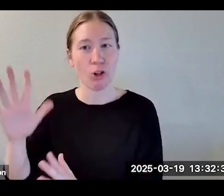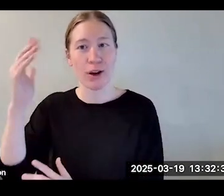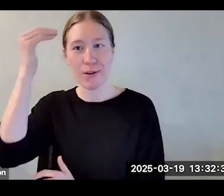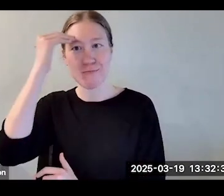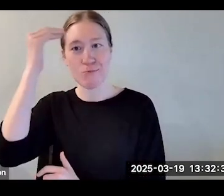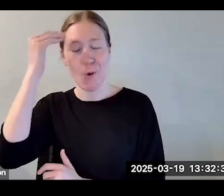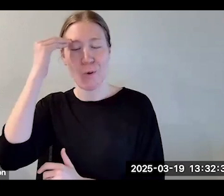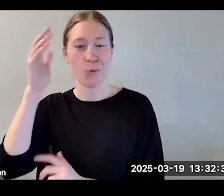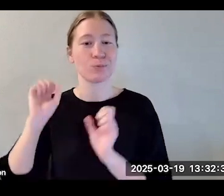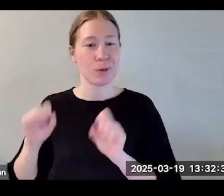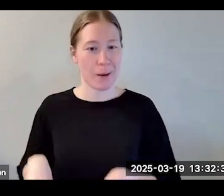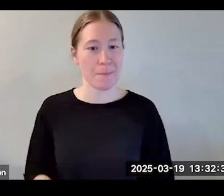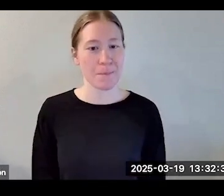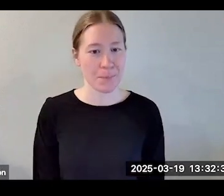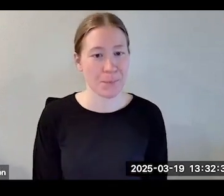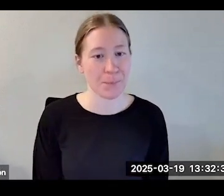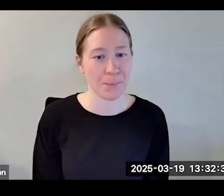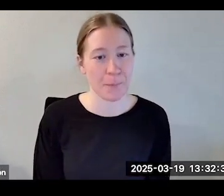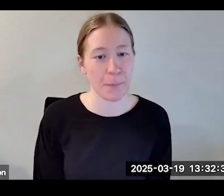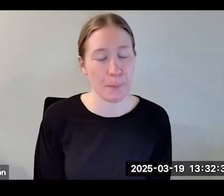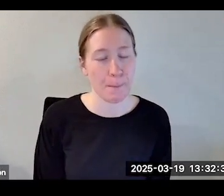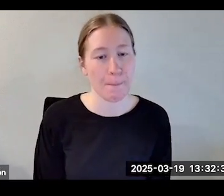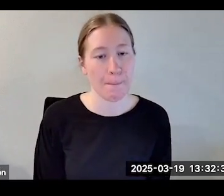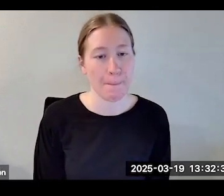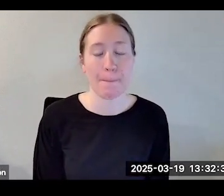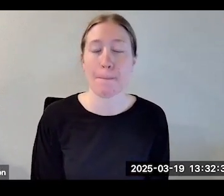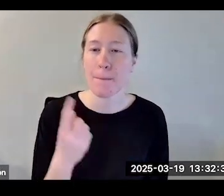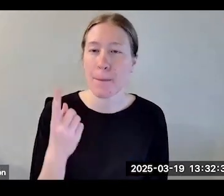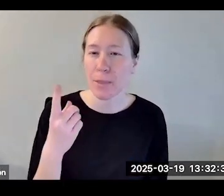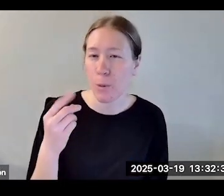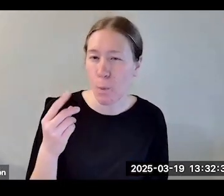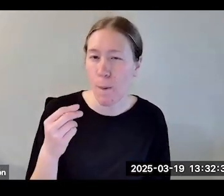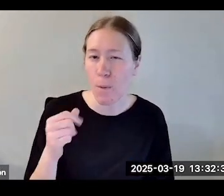So there's one other structural item, actually, that I wanna quickly talk about,